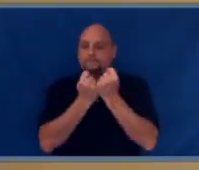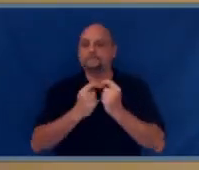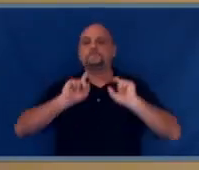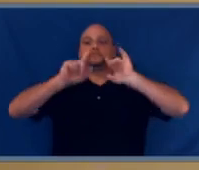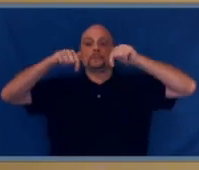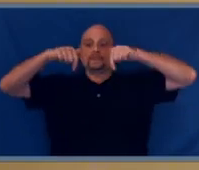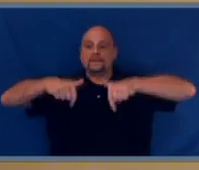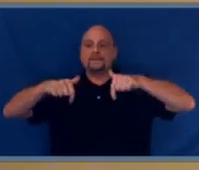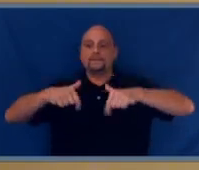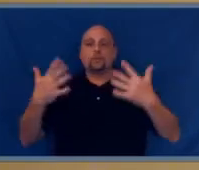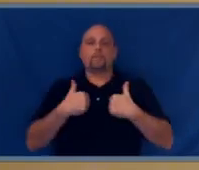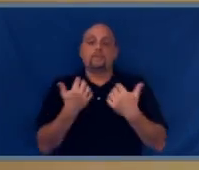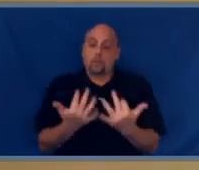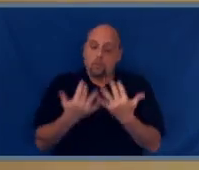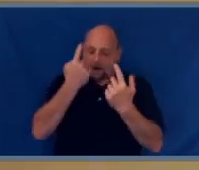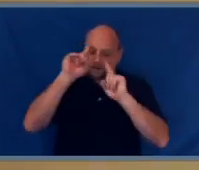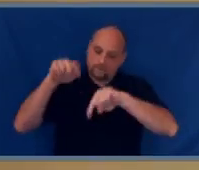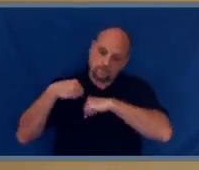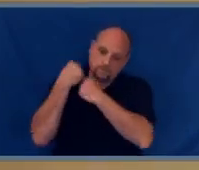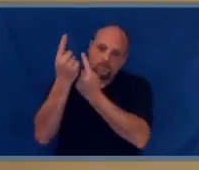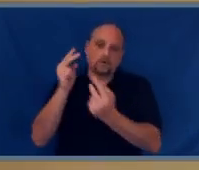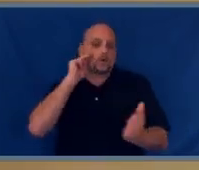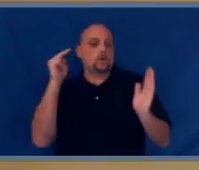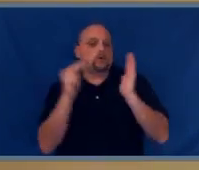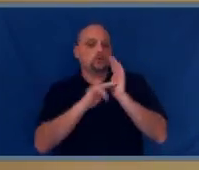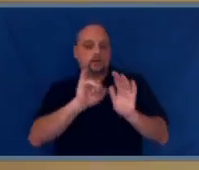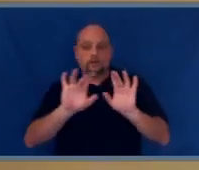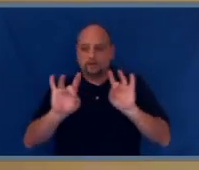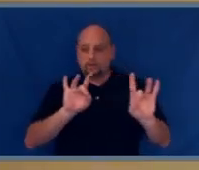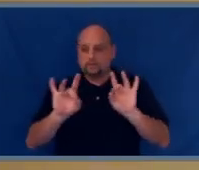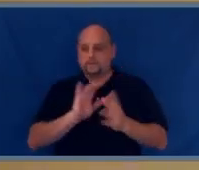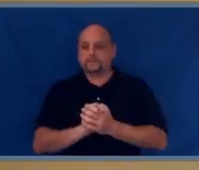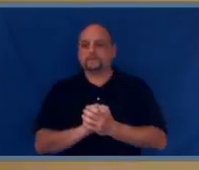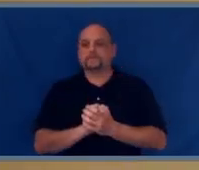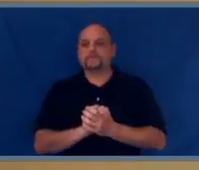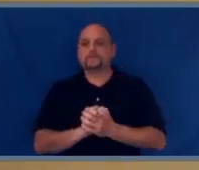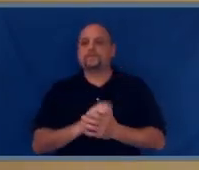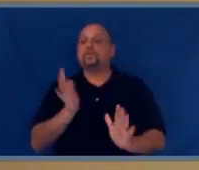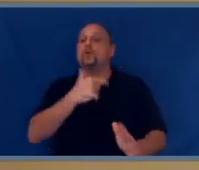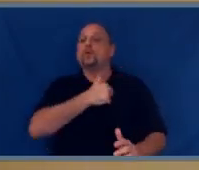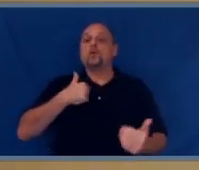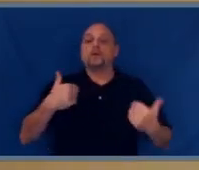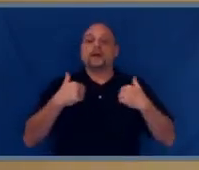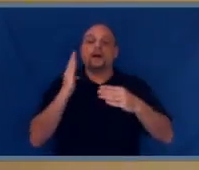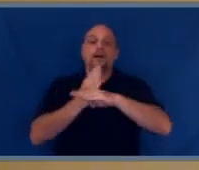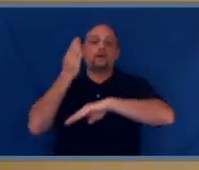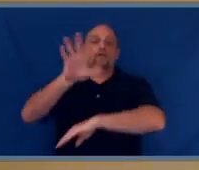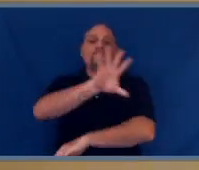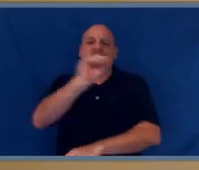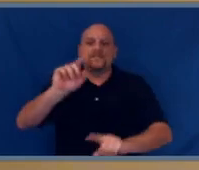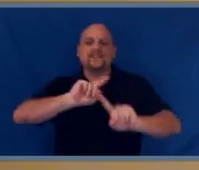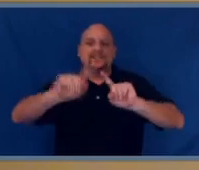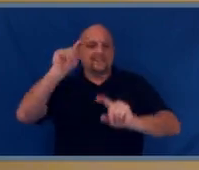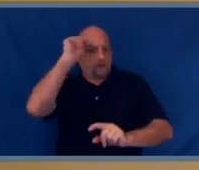THIS IS WHAT I'VE BEEN WAITING